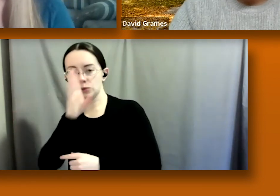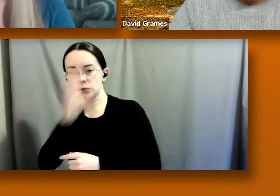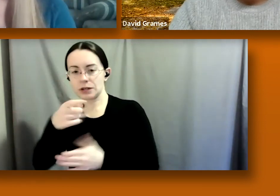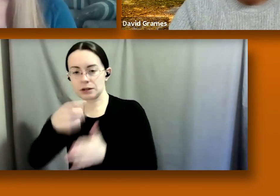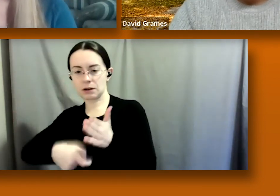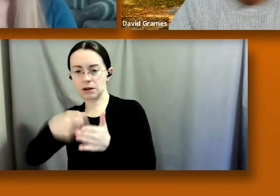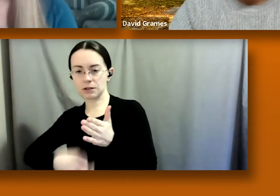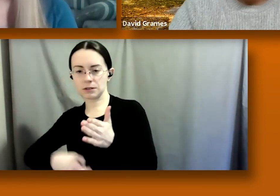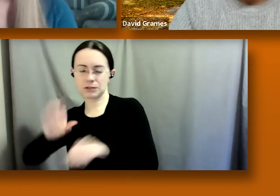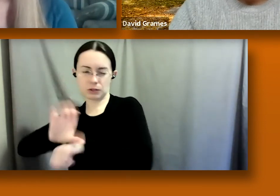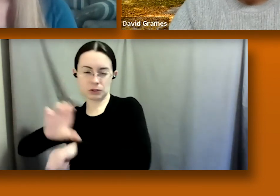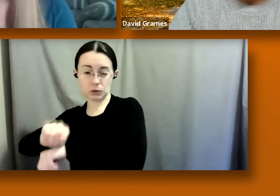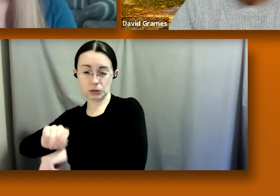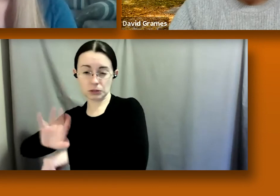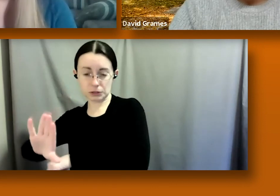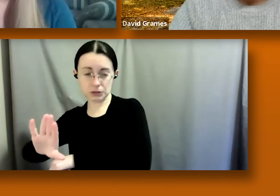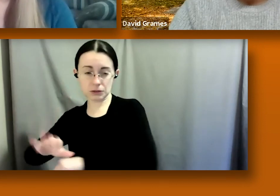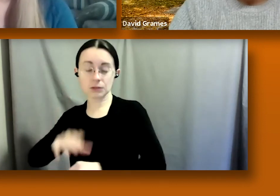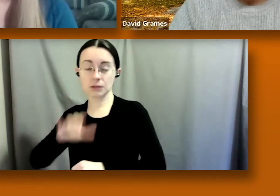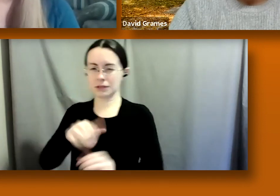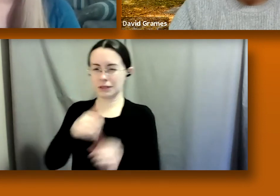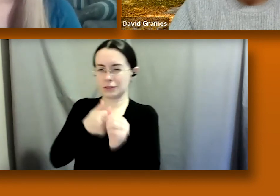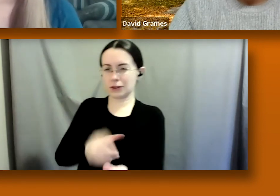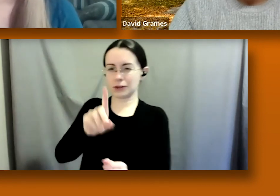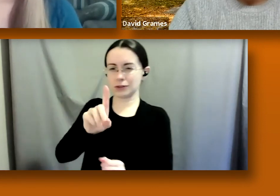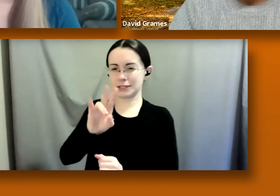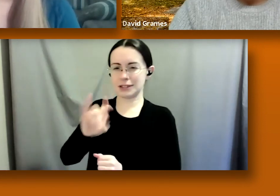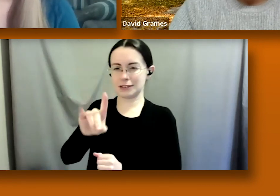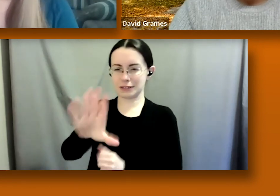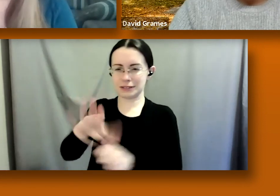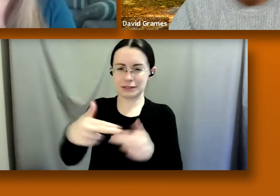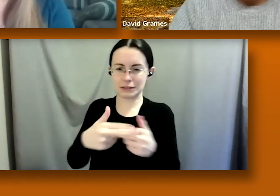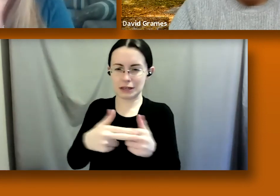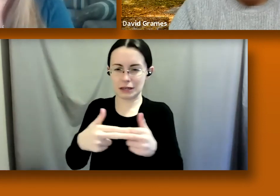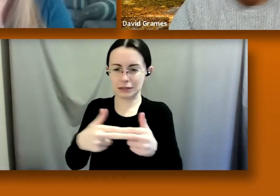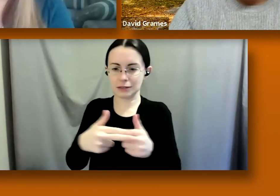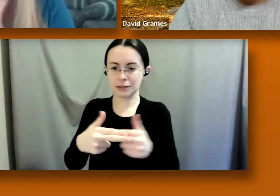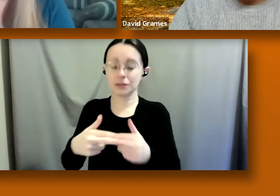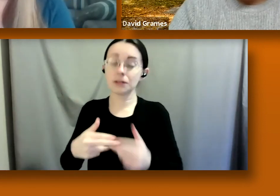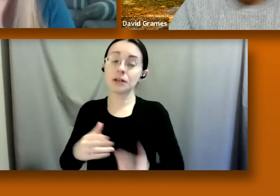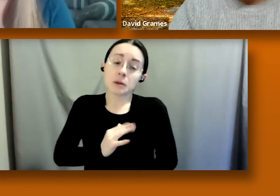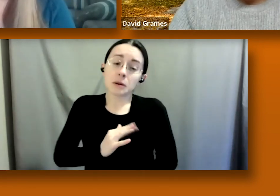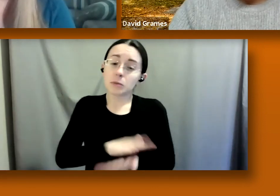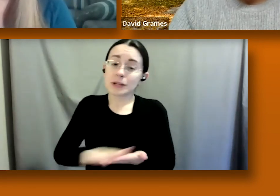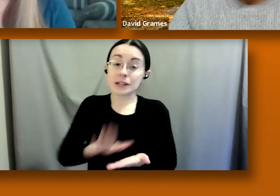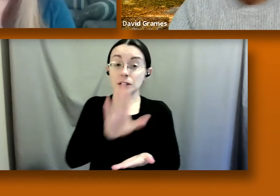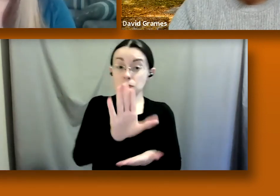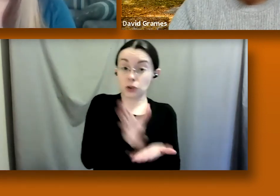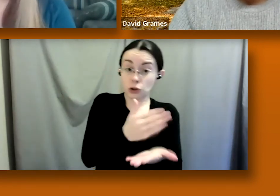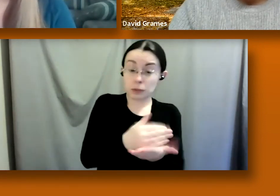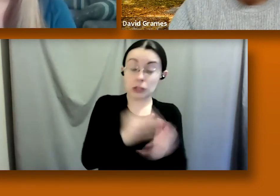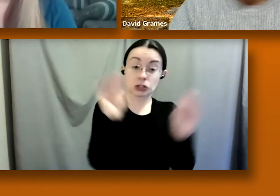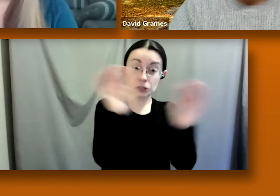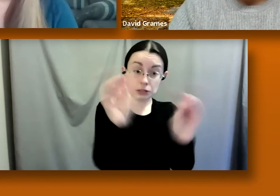which David noted on his slides. So you will be able to refer back to his PowerPoint to see the differences.